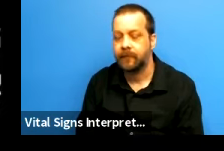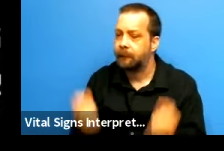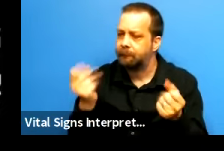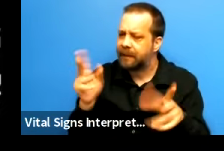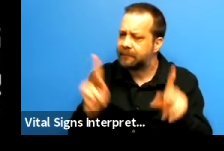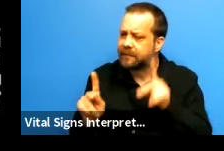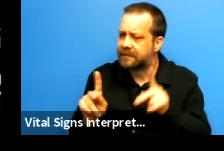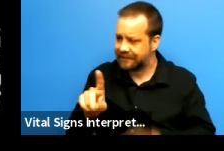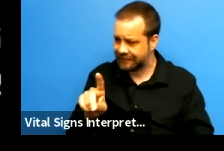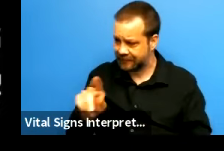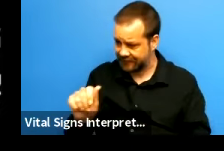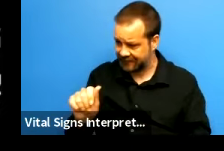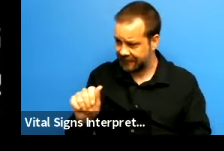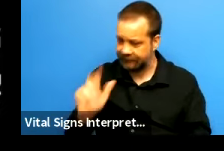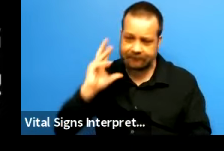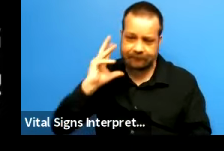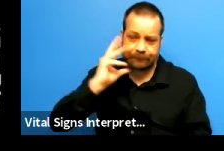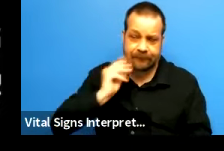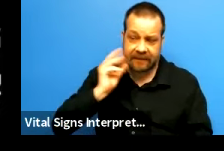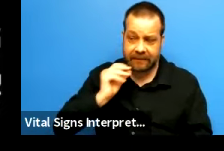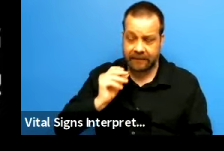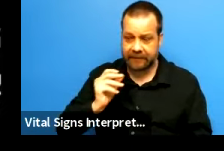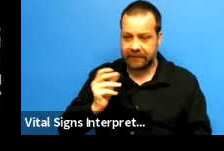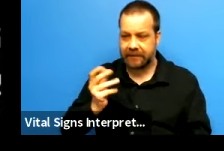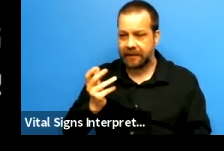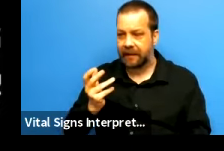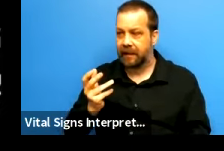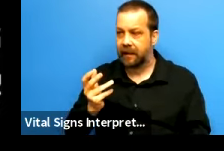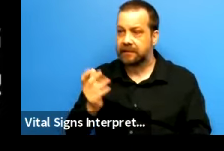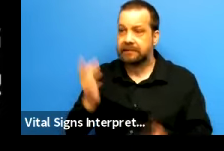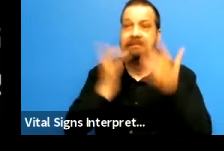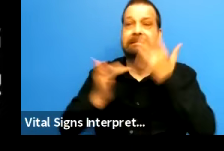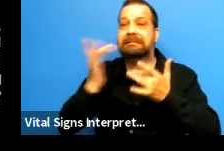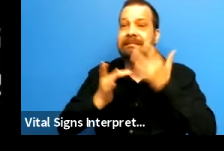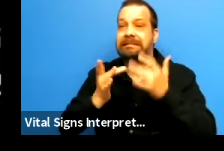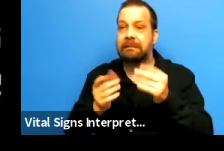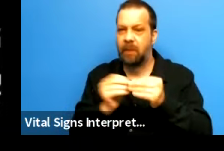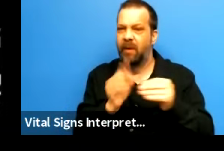above and beyond the toilet paper and paper towel shortages.